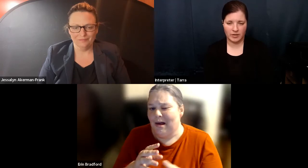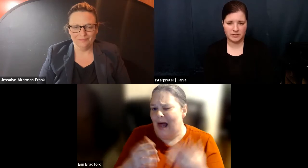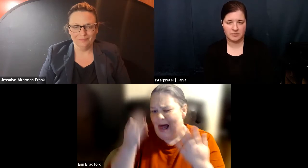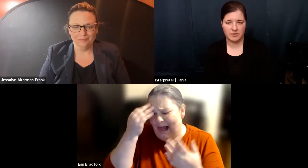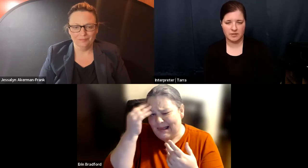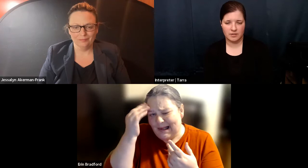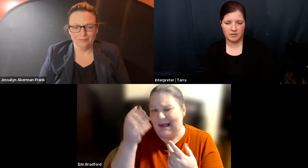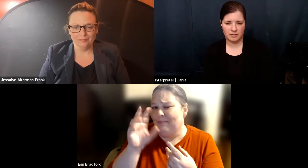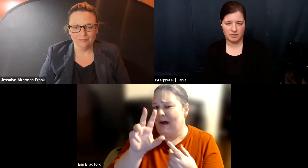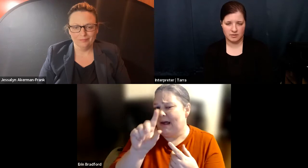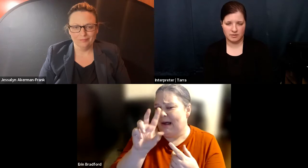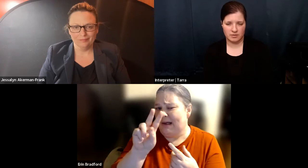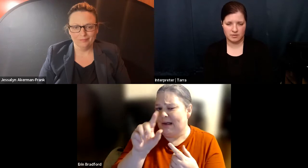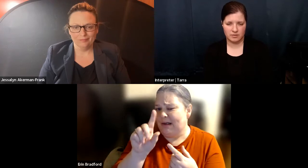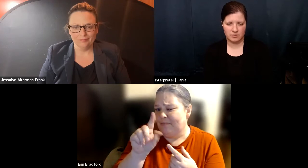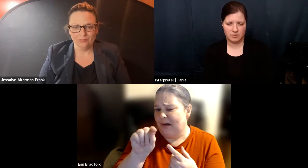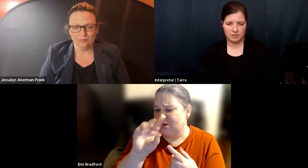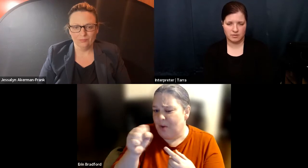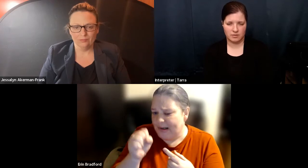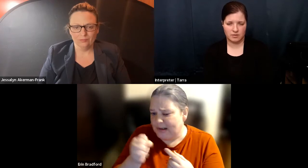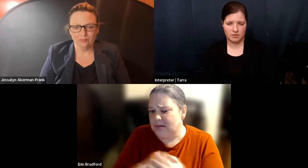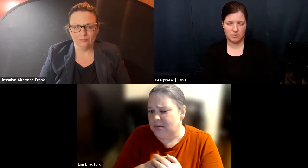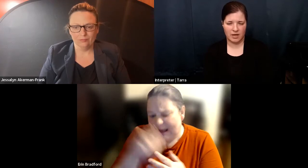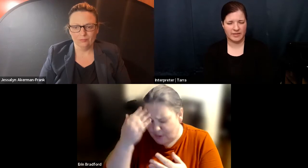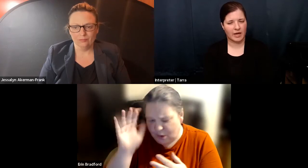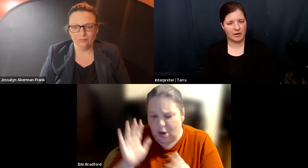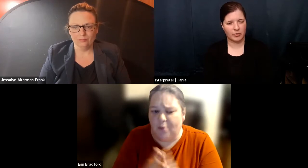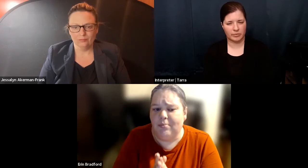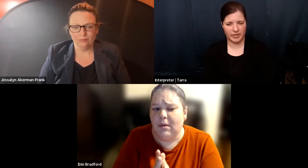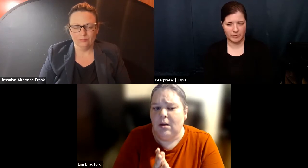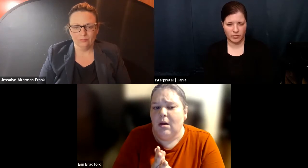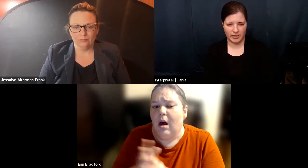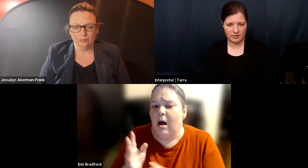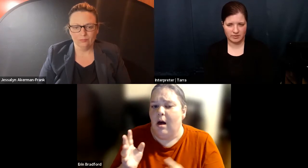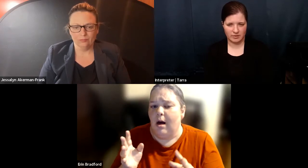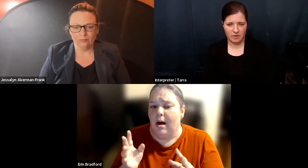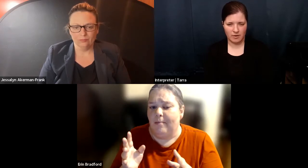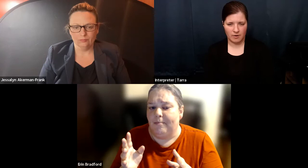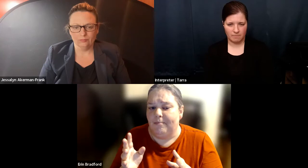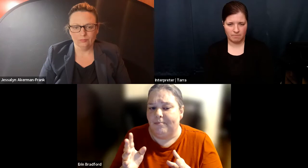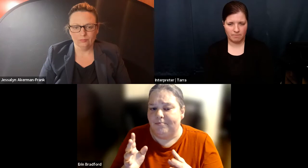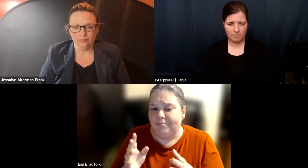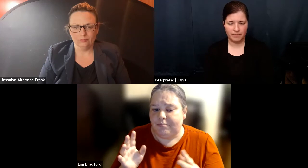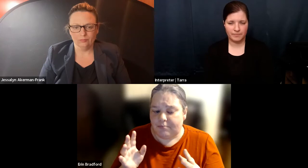And, so, I became fully deaf in 2011. I don't remember how old I was.